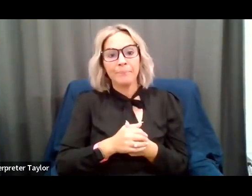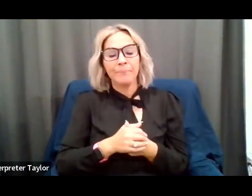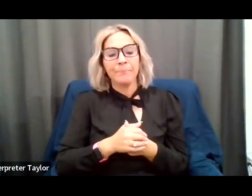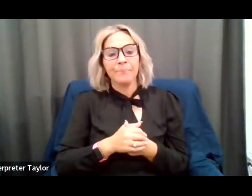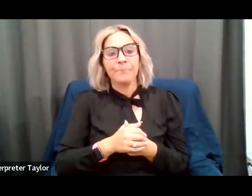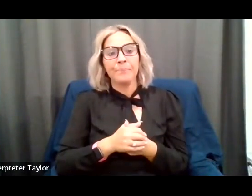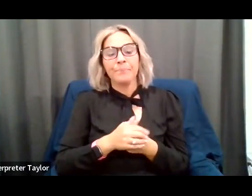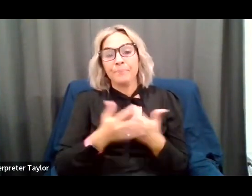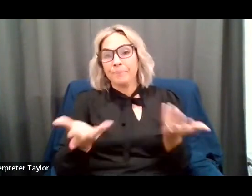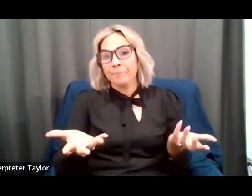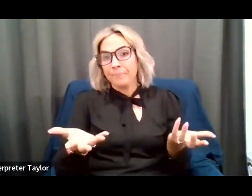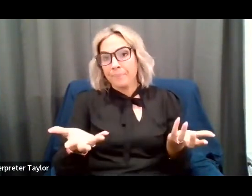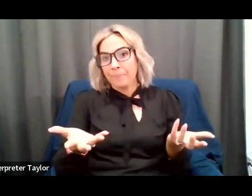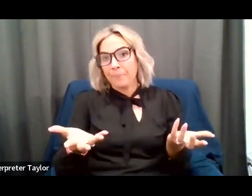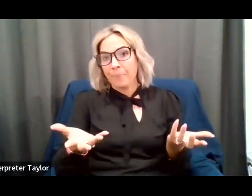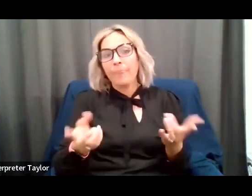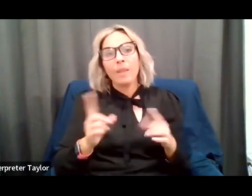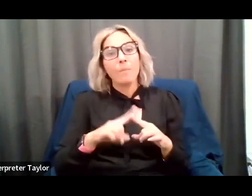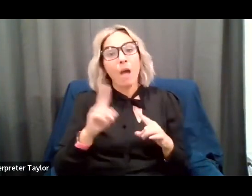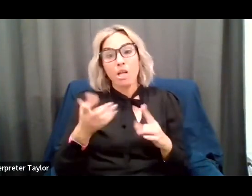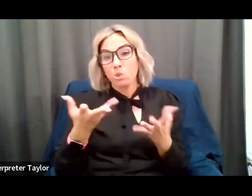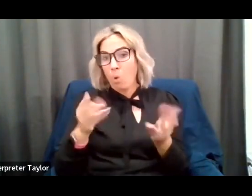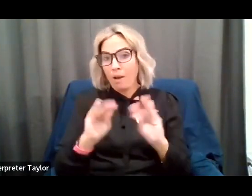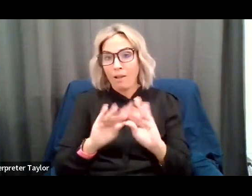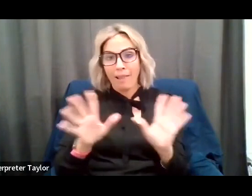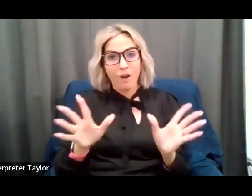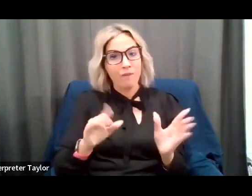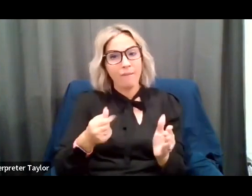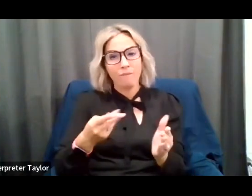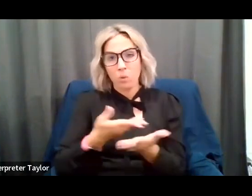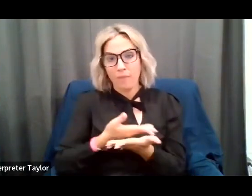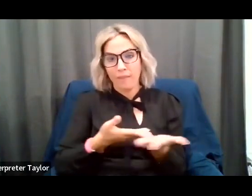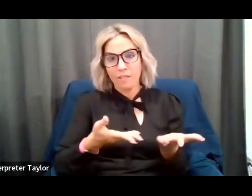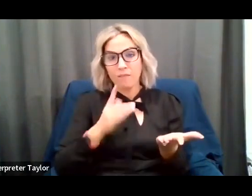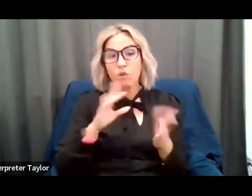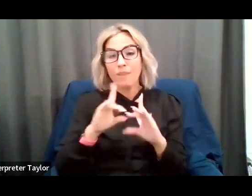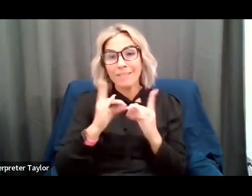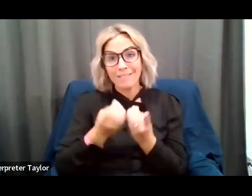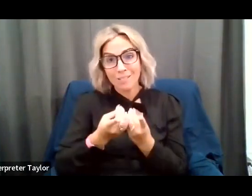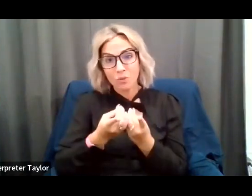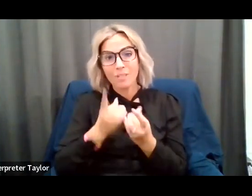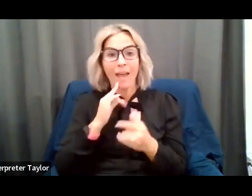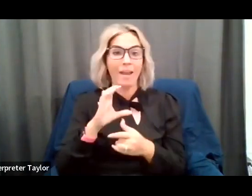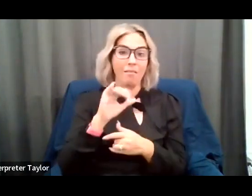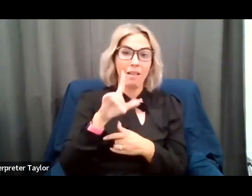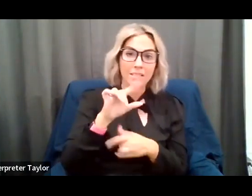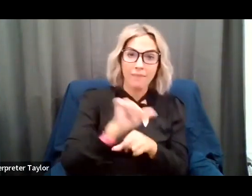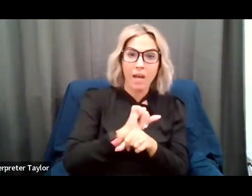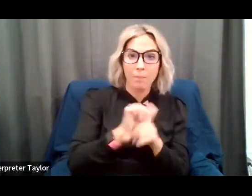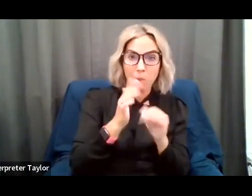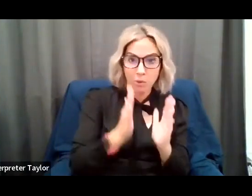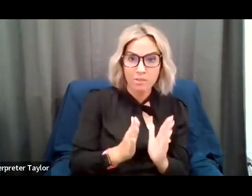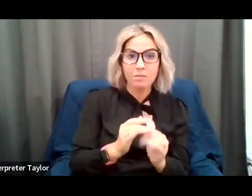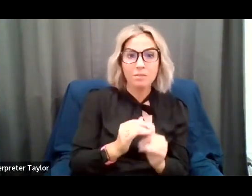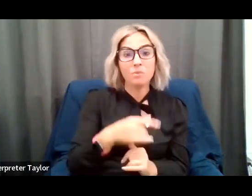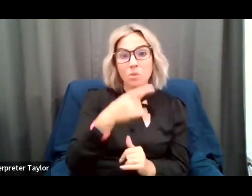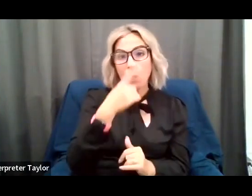Um, but I just want to clarify some things for the District and for the Classified. So, if the bell starts dinging,